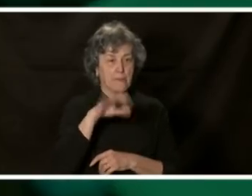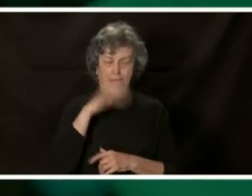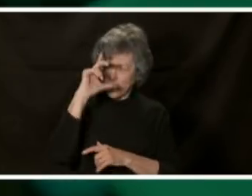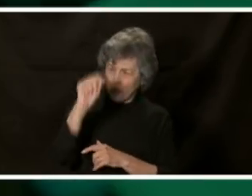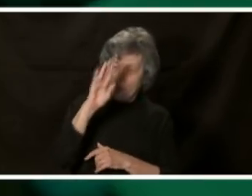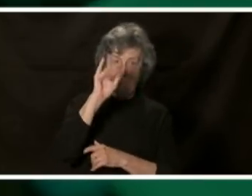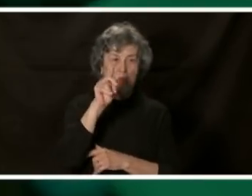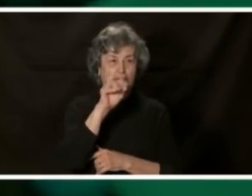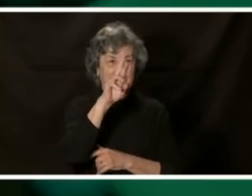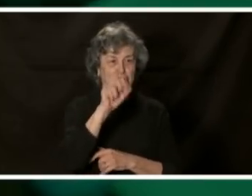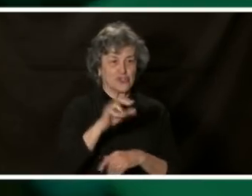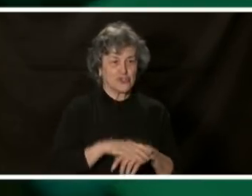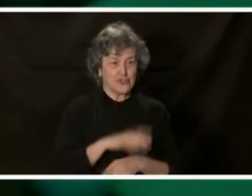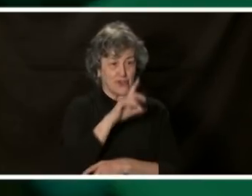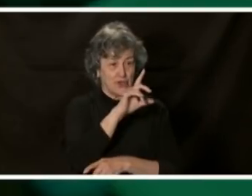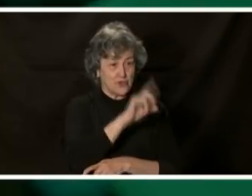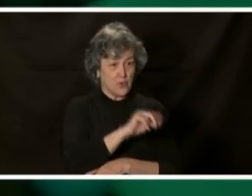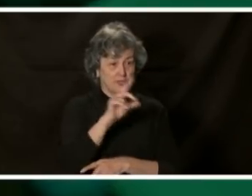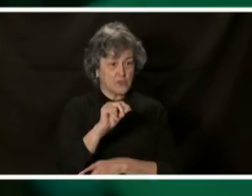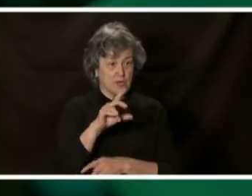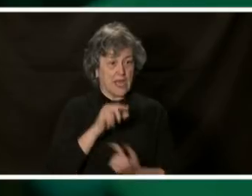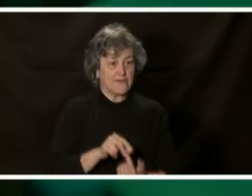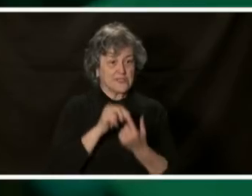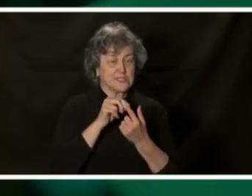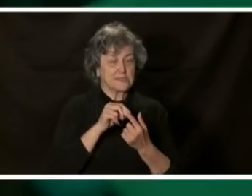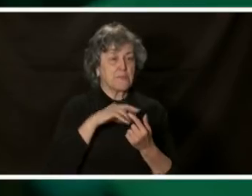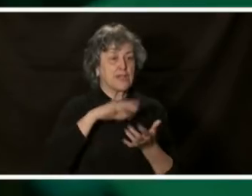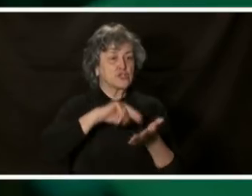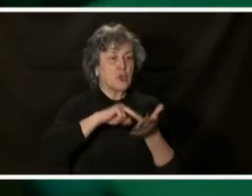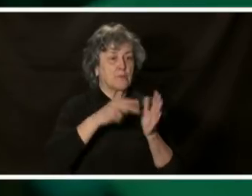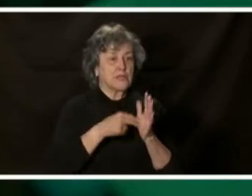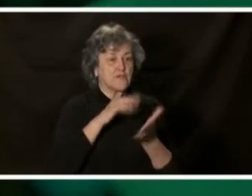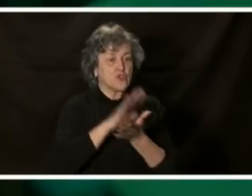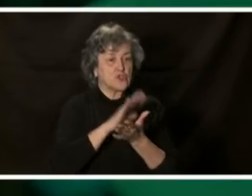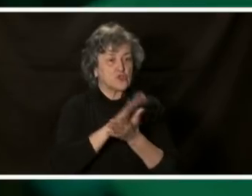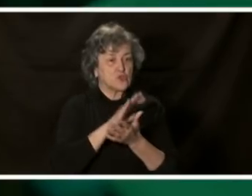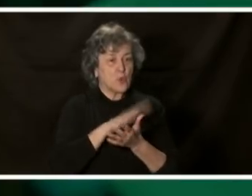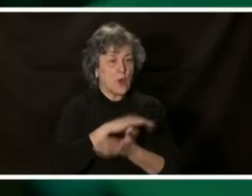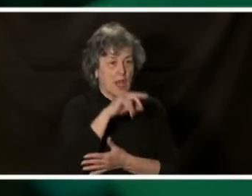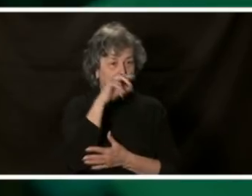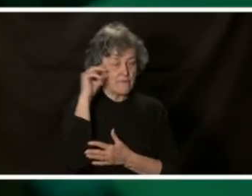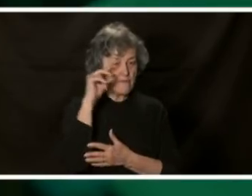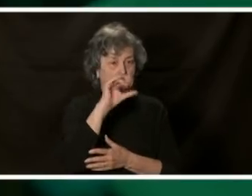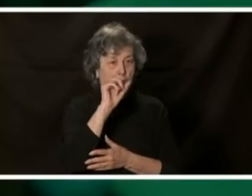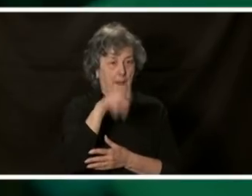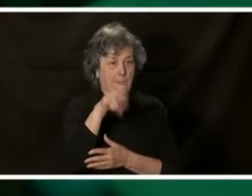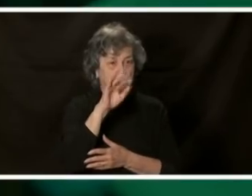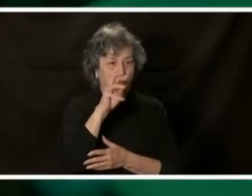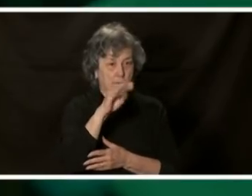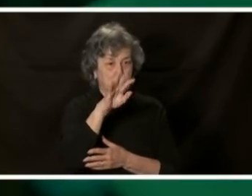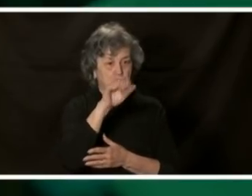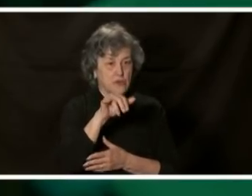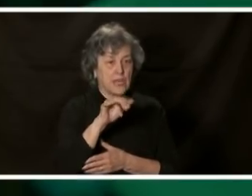» 2020 HAS A VERY SPECIAL MEANING TO THOSE OF US IN THE SCHOOL OF OPTOMETRY, AND WE COULDN'T BE MORE PROUD TO HAVE YOU GRADUATE THIS YEAR.